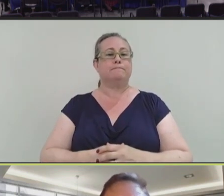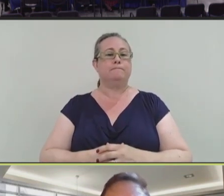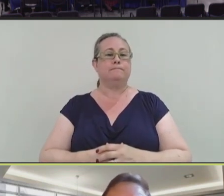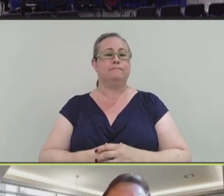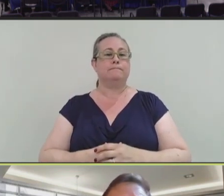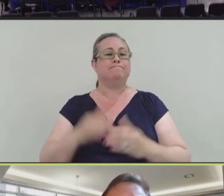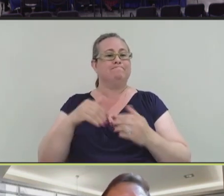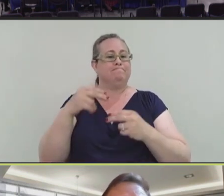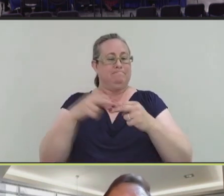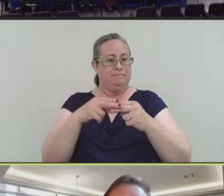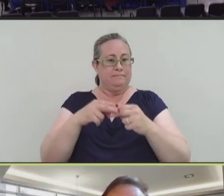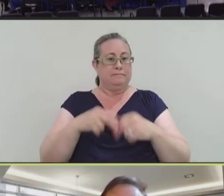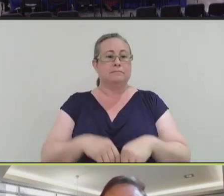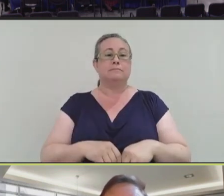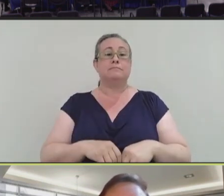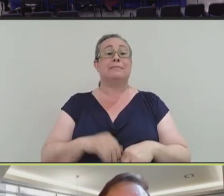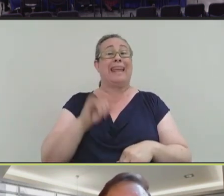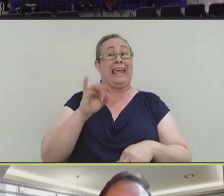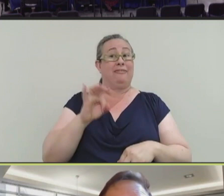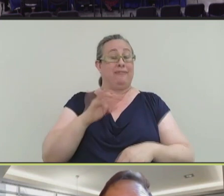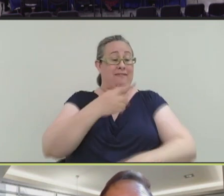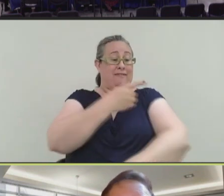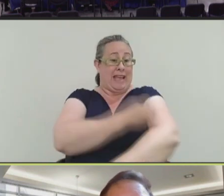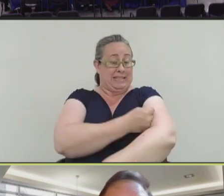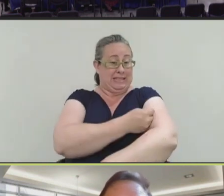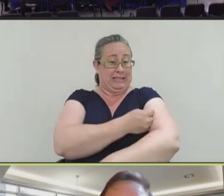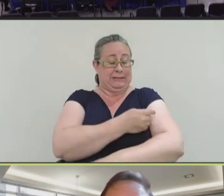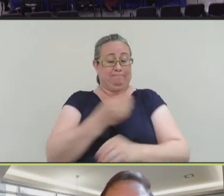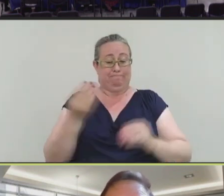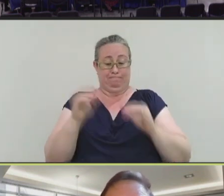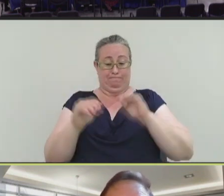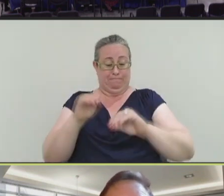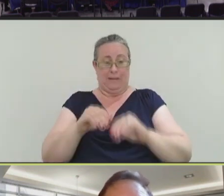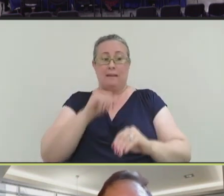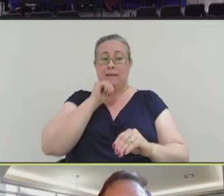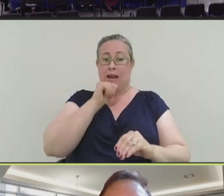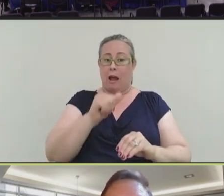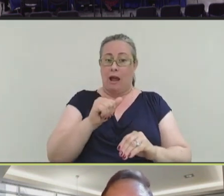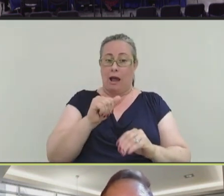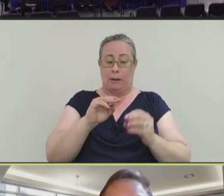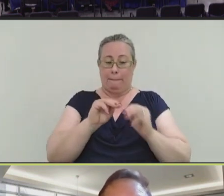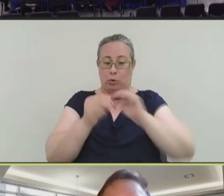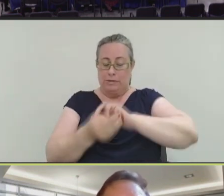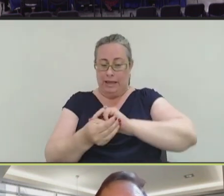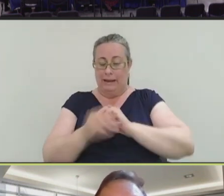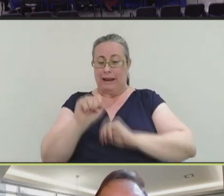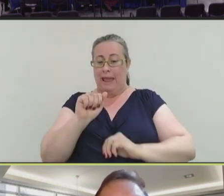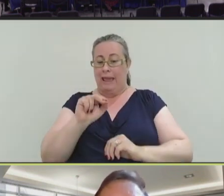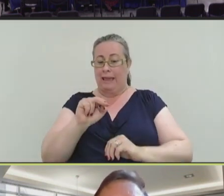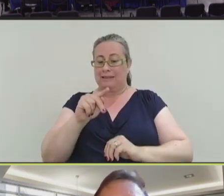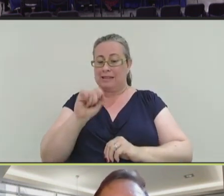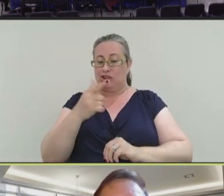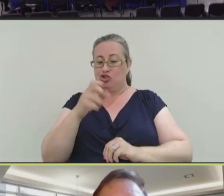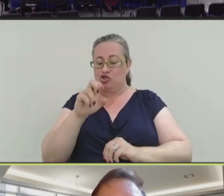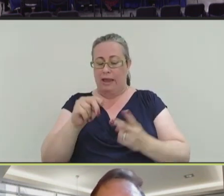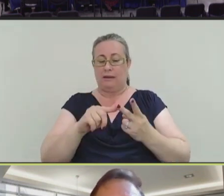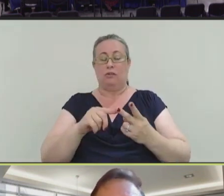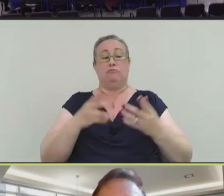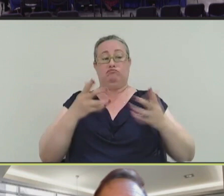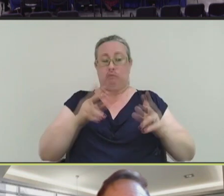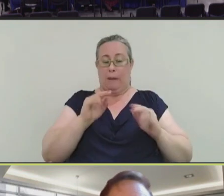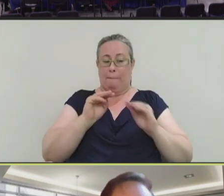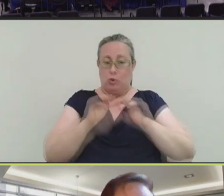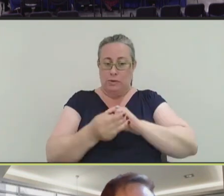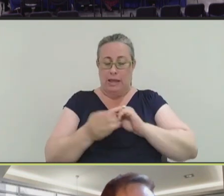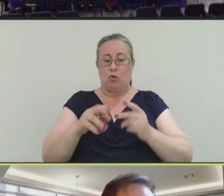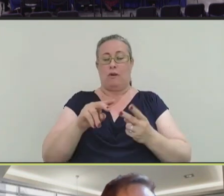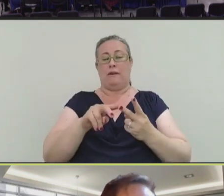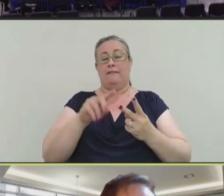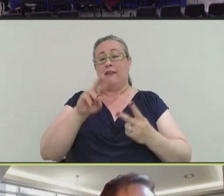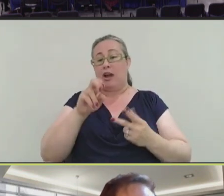Now, whether a vaccine is composed of a non-mutated antigen or a mutated or viral antigen,